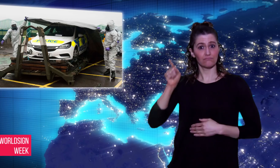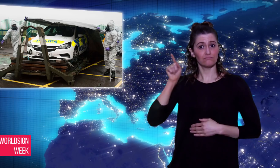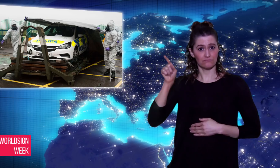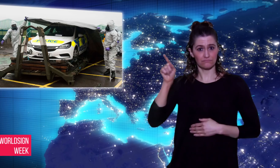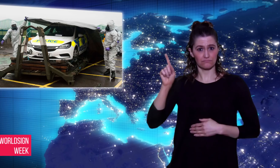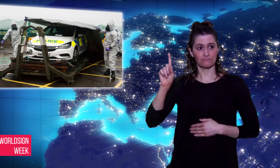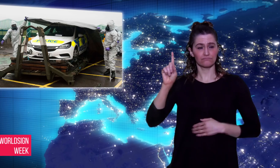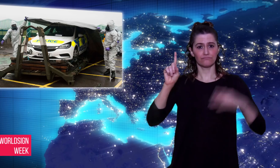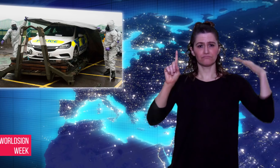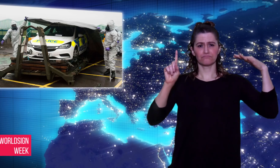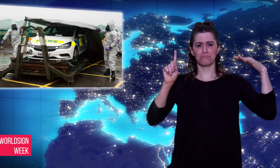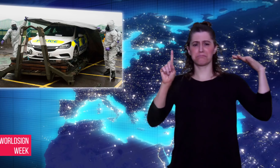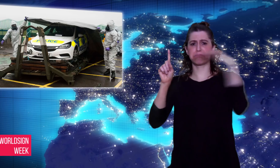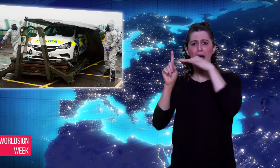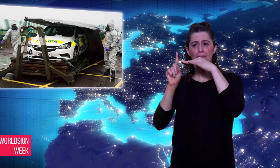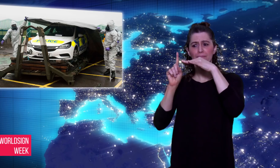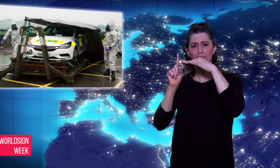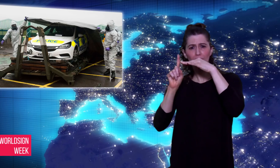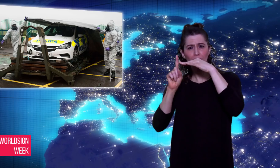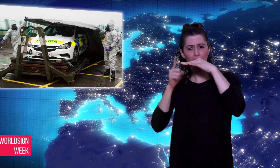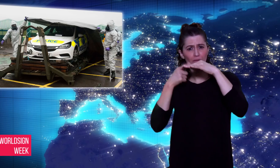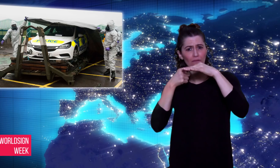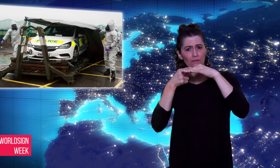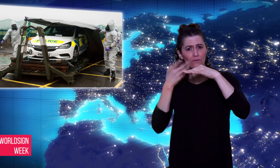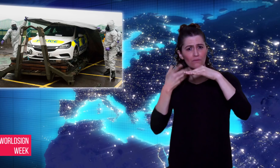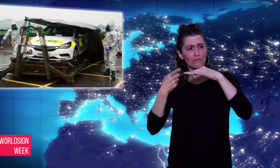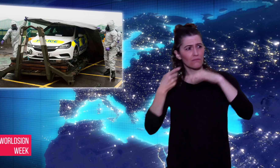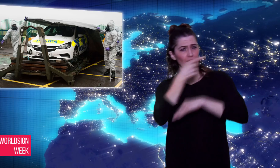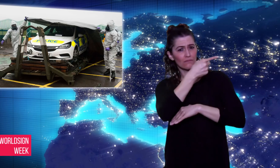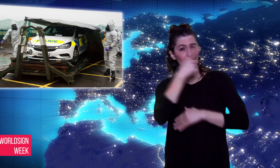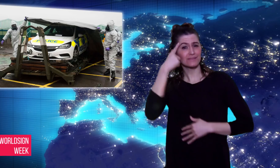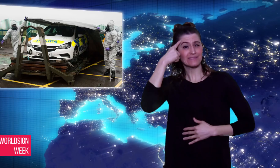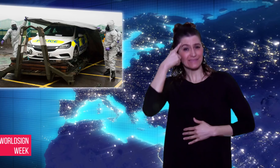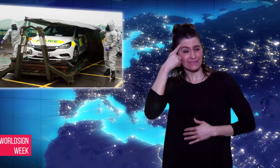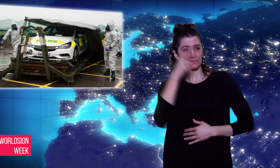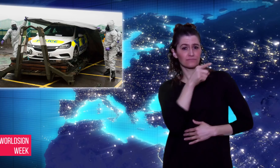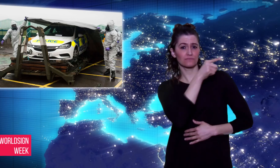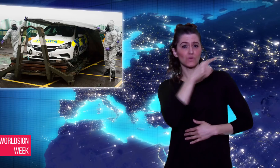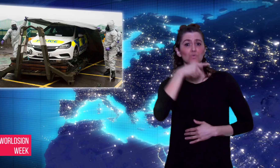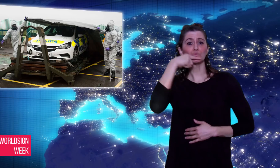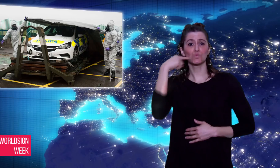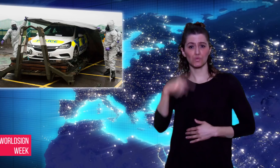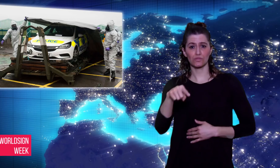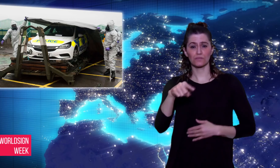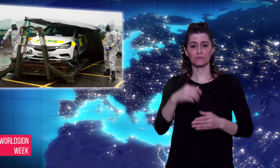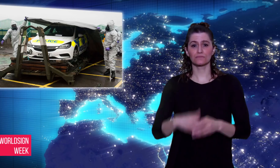was blamed on Russia